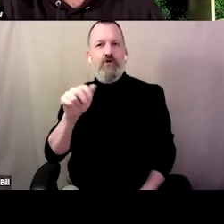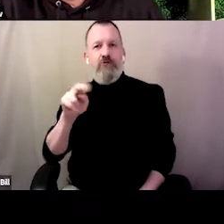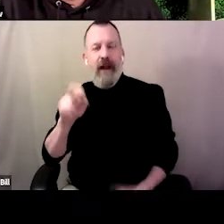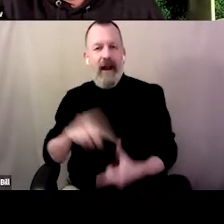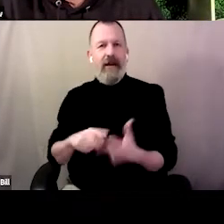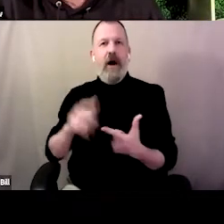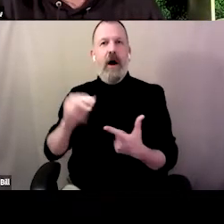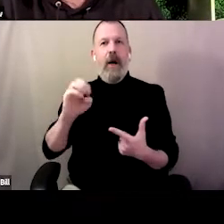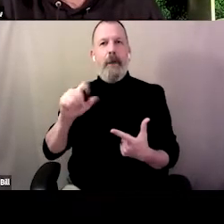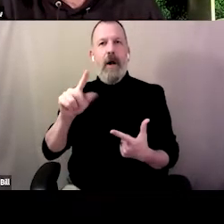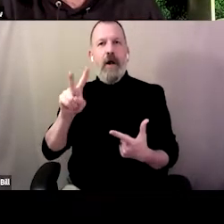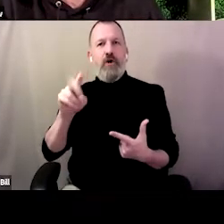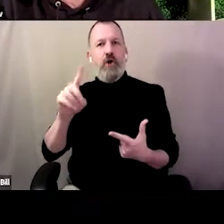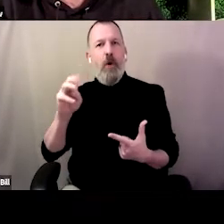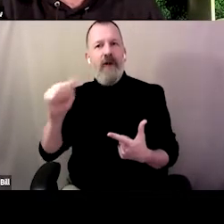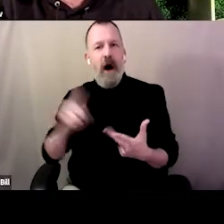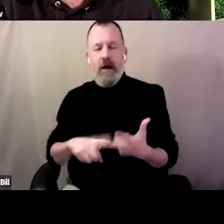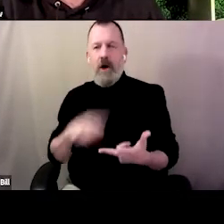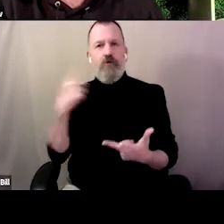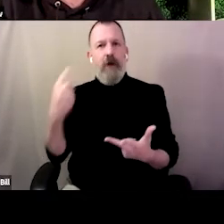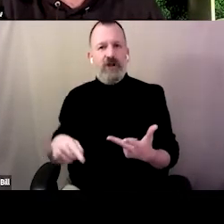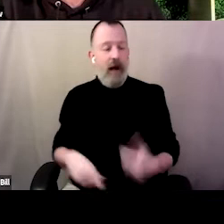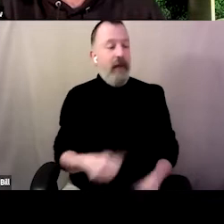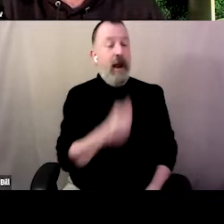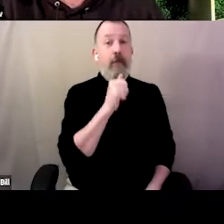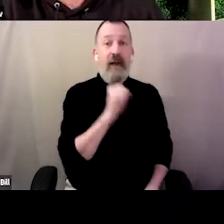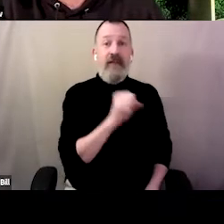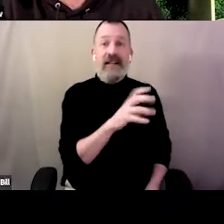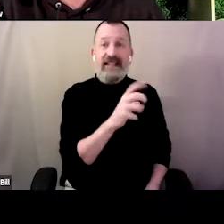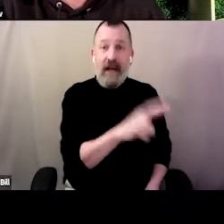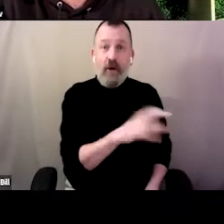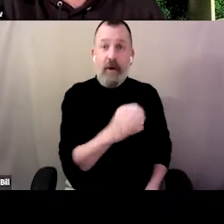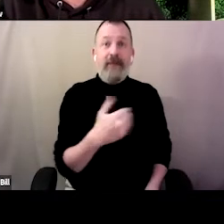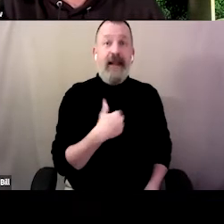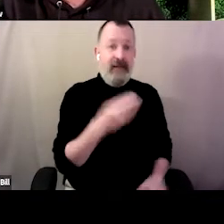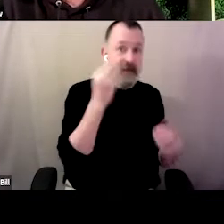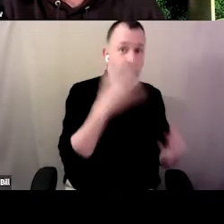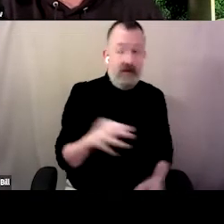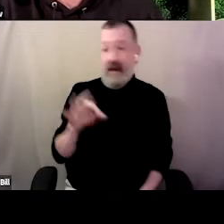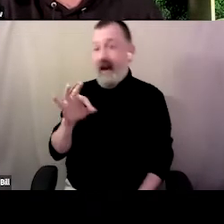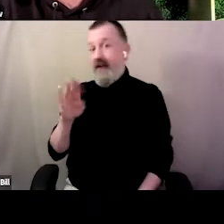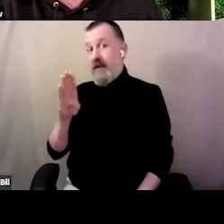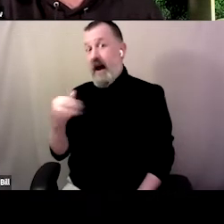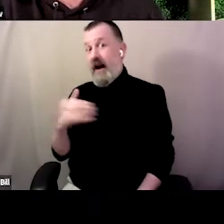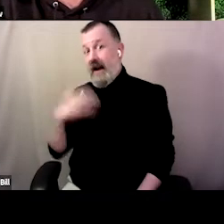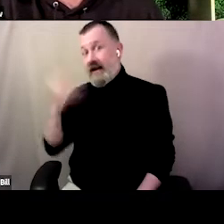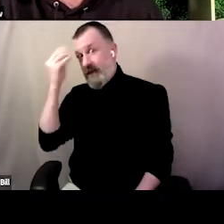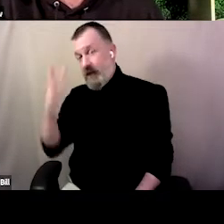CalebBarlow: You've got private sector companies that have information, the FBI has information cyber commands been in there playing around,